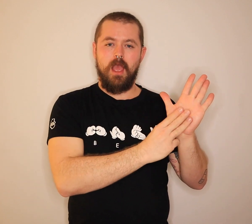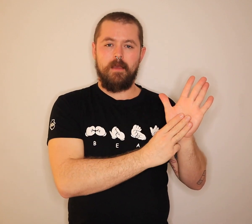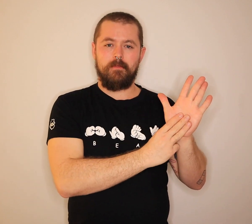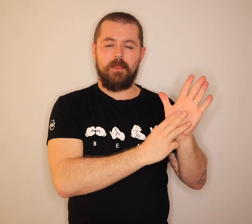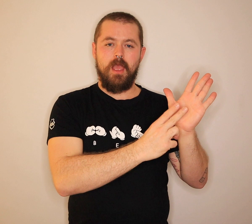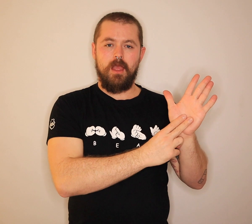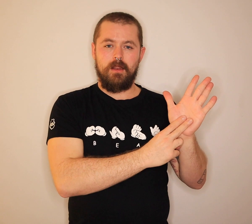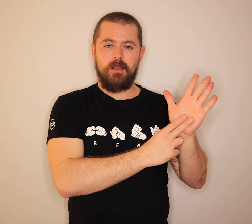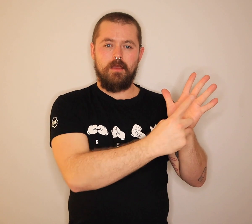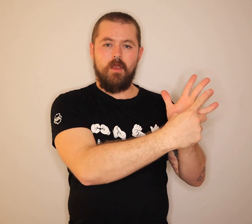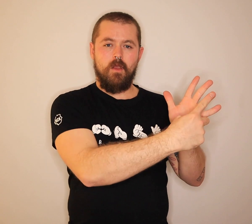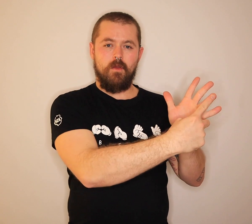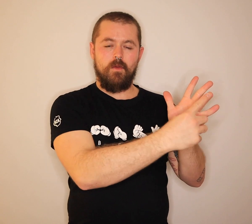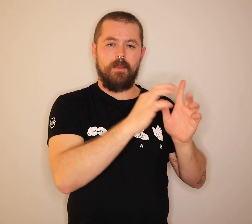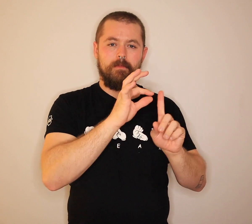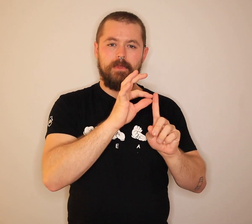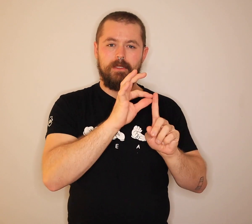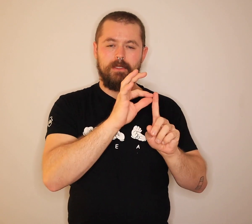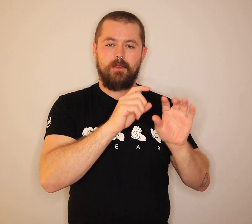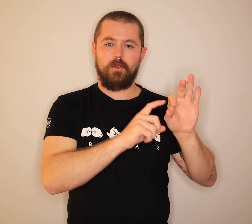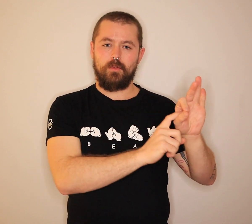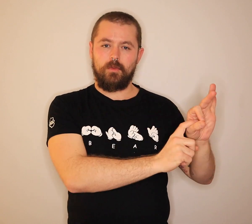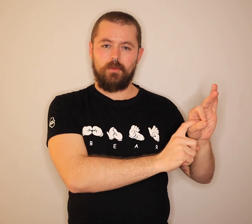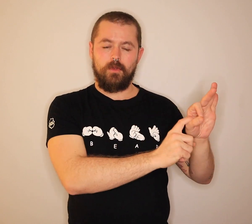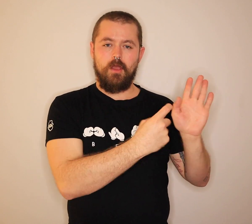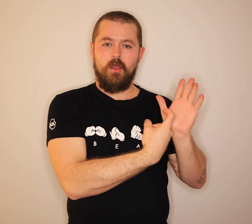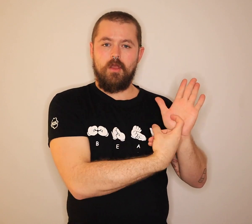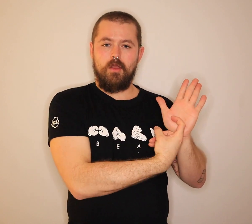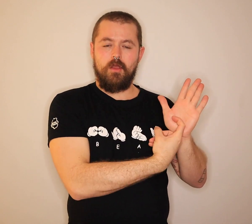Fingerspelling: M... N... O... P... Q... R...